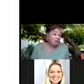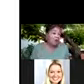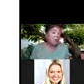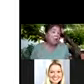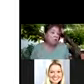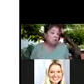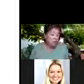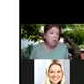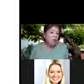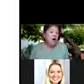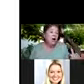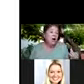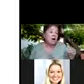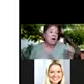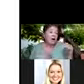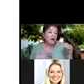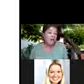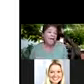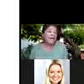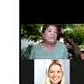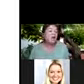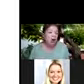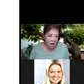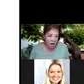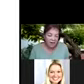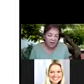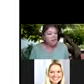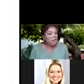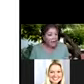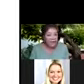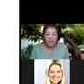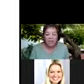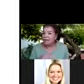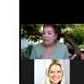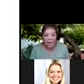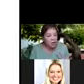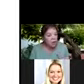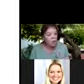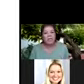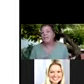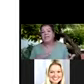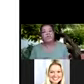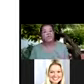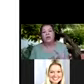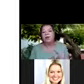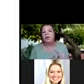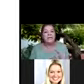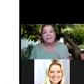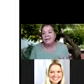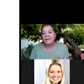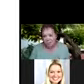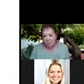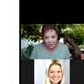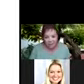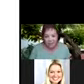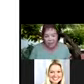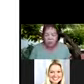and know who our client are. Age, language, sexual orientation.